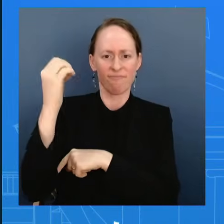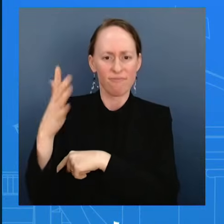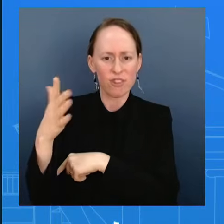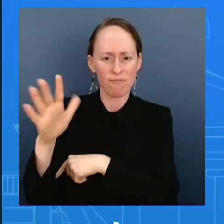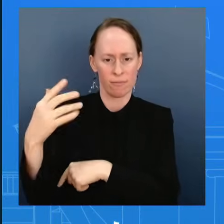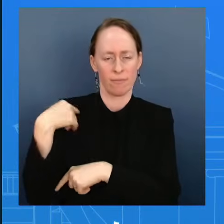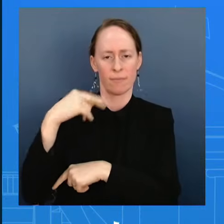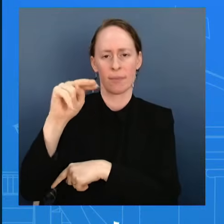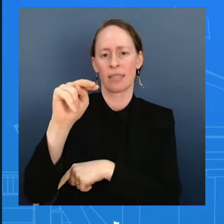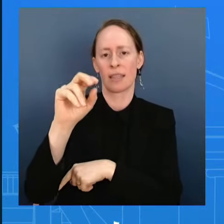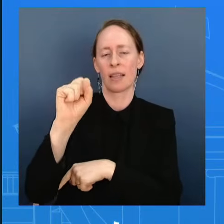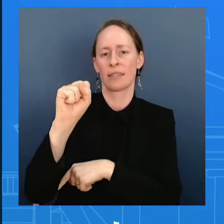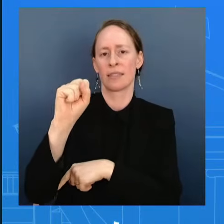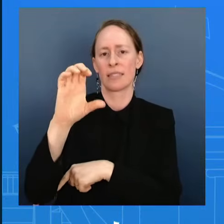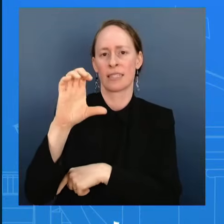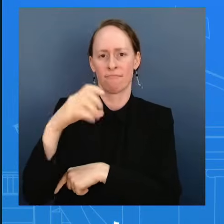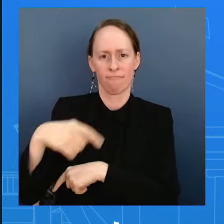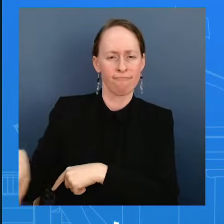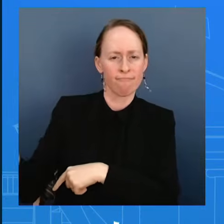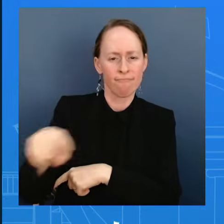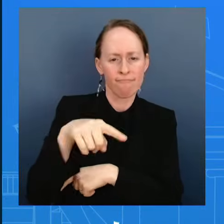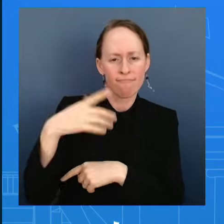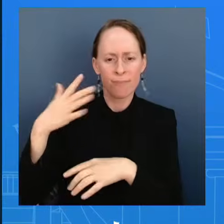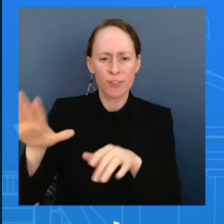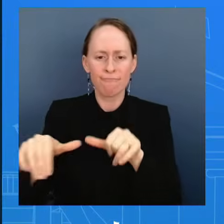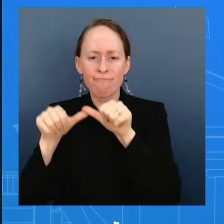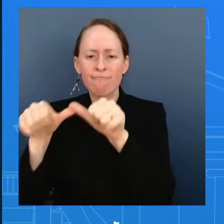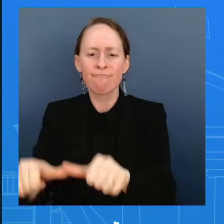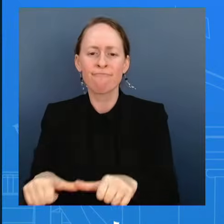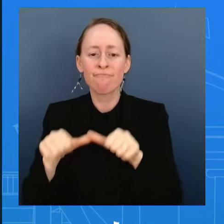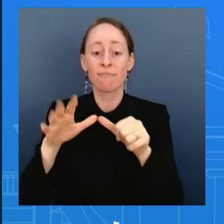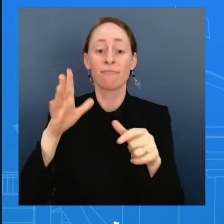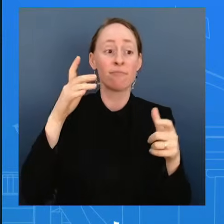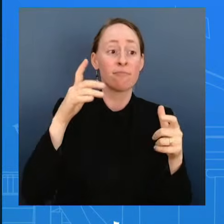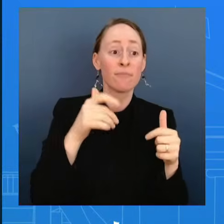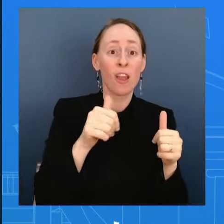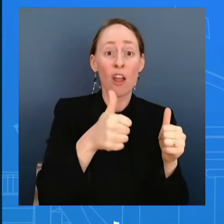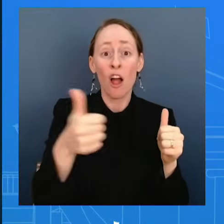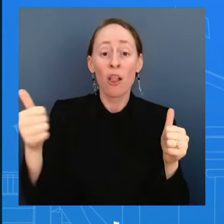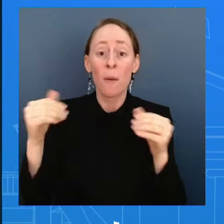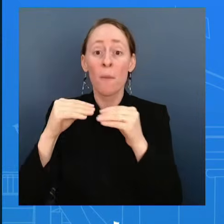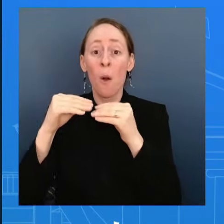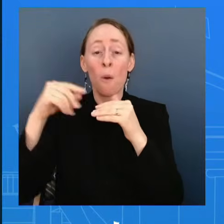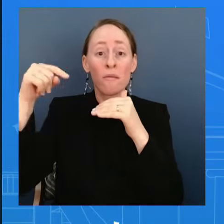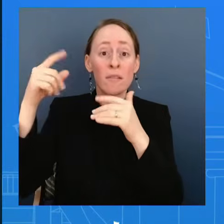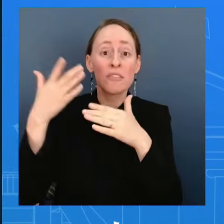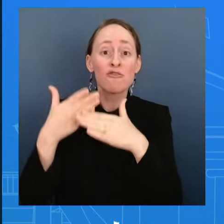They still are feeling this, feeling what we saw -- a once-in-a-century pandemic that the president had to deal with.